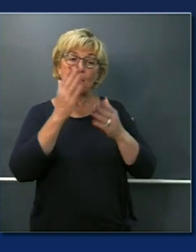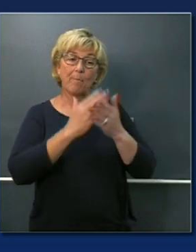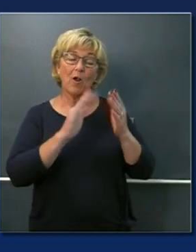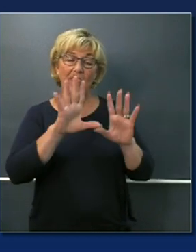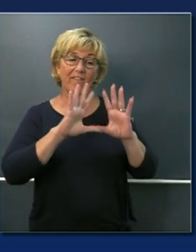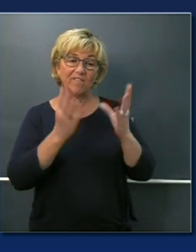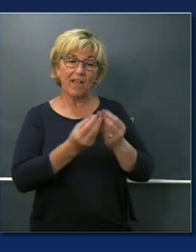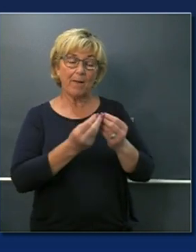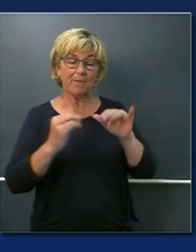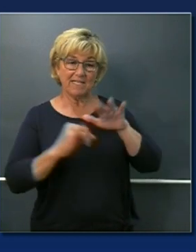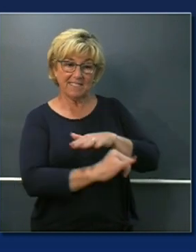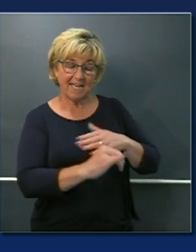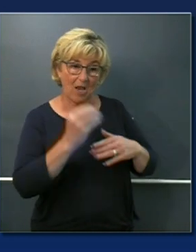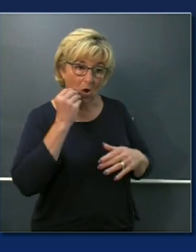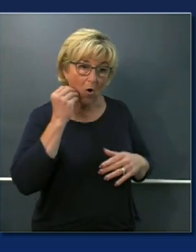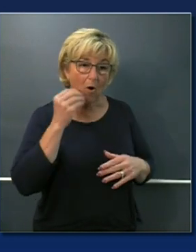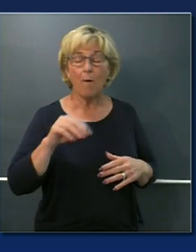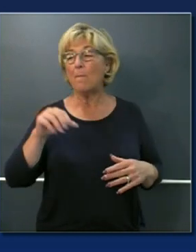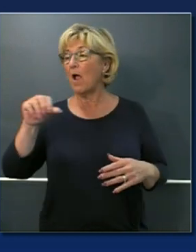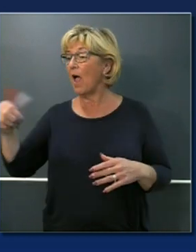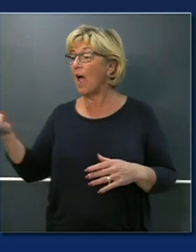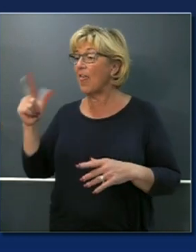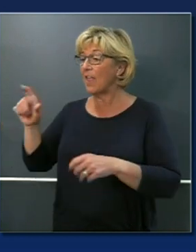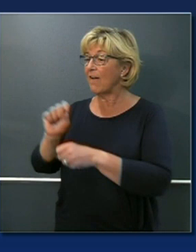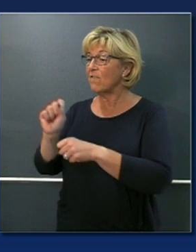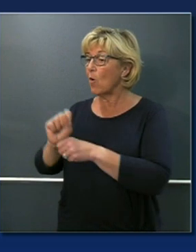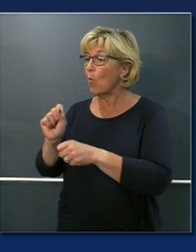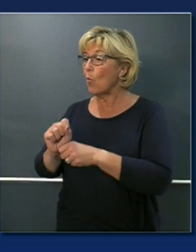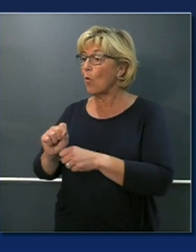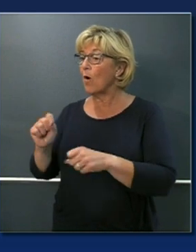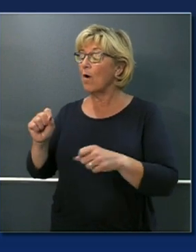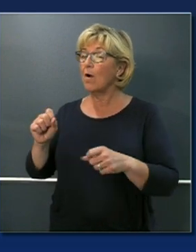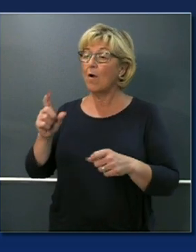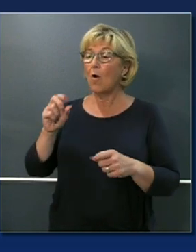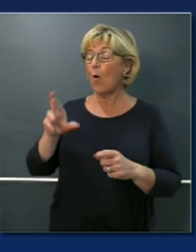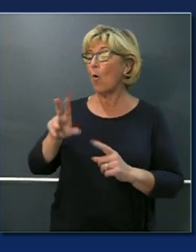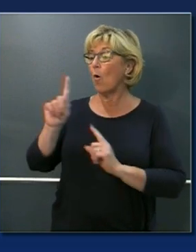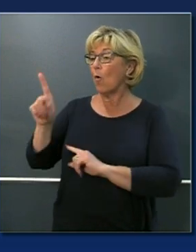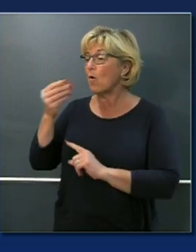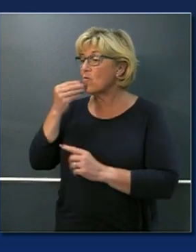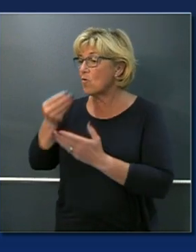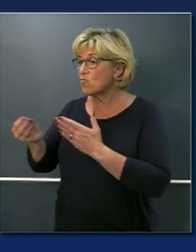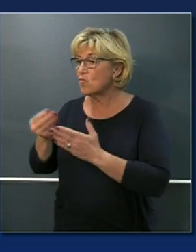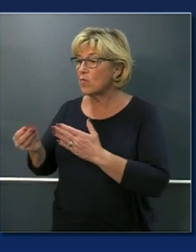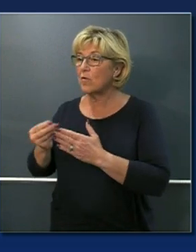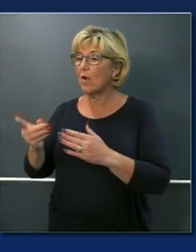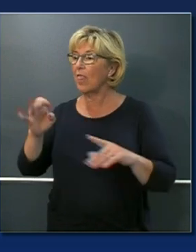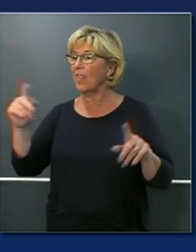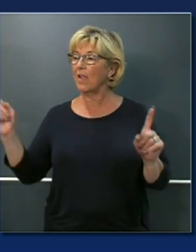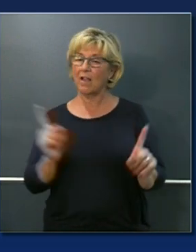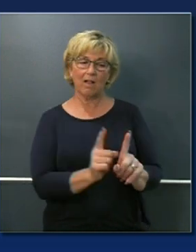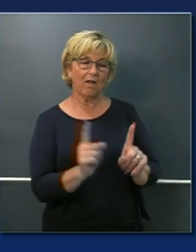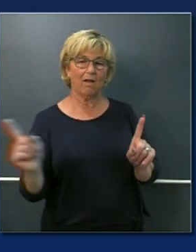POLICIES. SO THE FOURTH STAGE, THE FIRST STAGE IS THE STAGE THAT WE ARE IN. THIS IS THE STAGE WHERE WE ARE ALL EITHER AT HOME OR ENGAGED